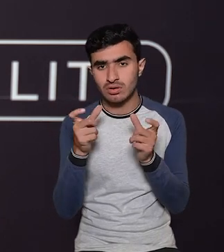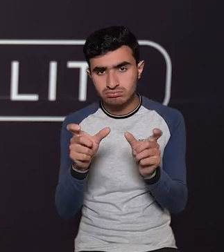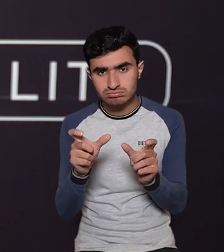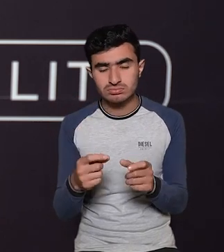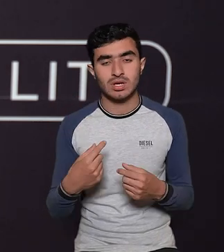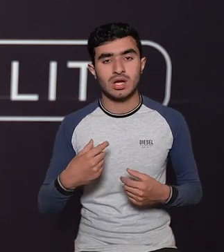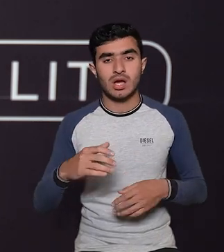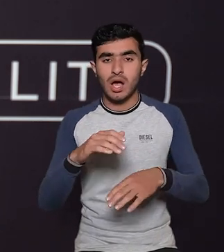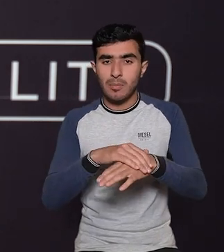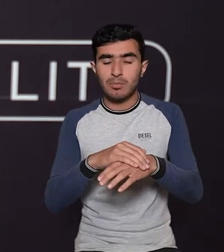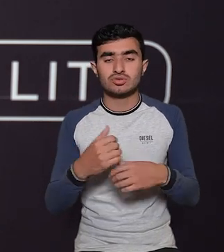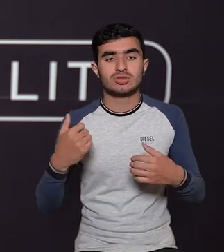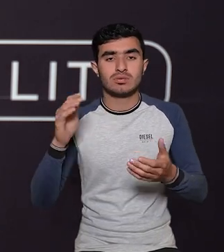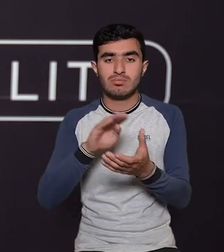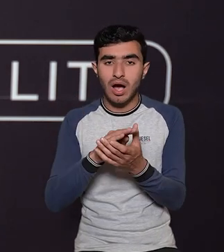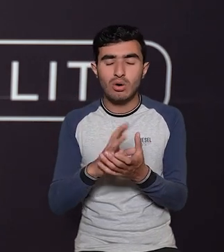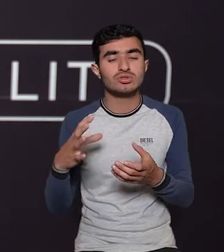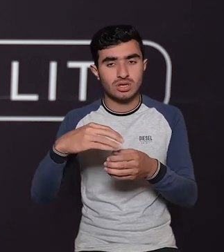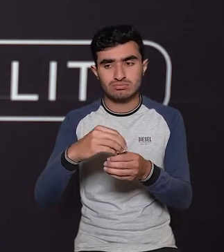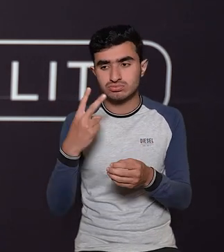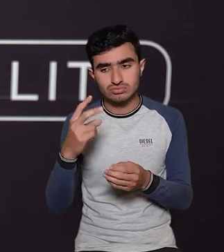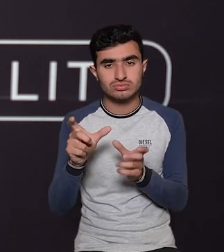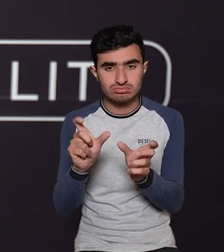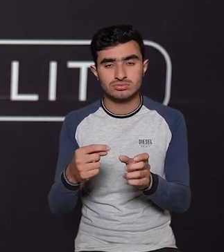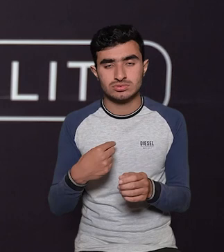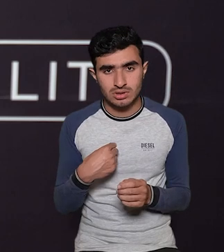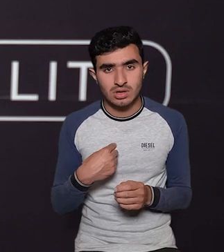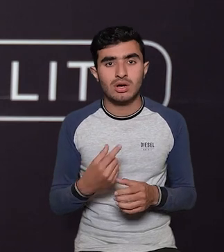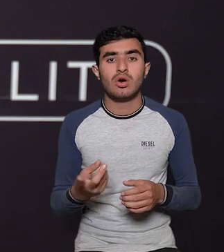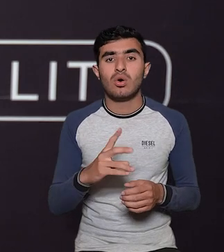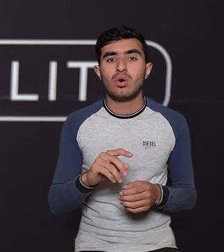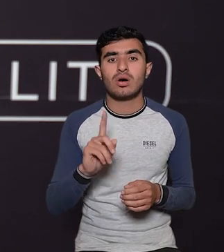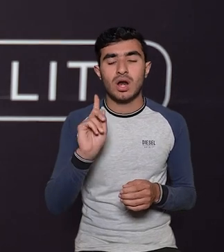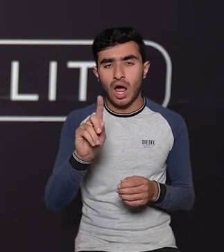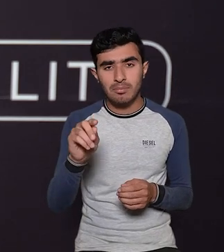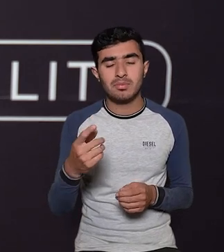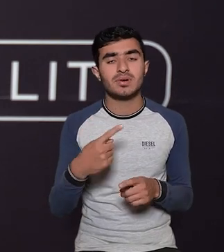them, it was upon me to provide them their kits and they should get that an whatever